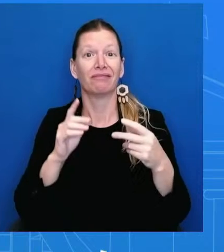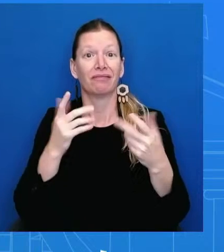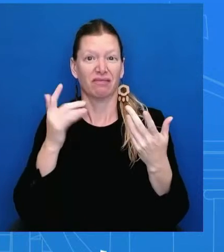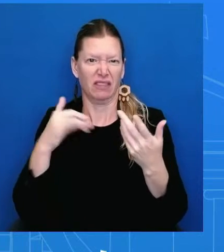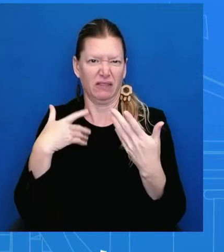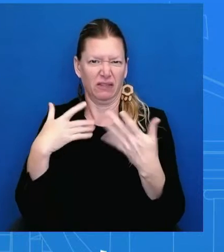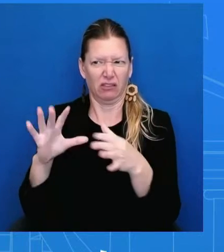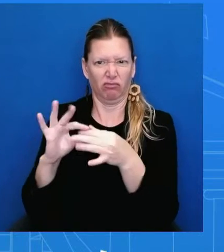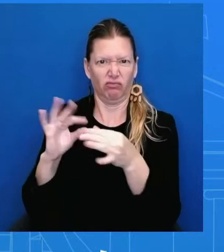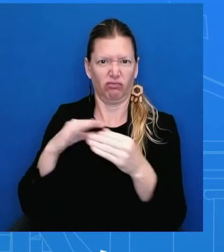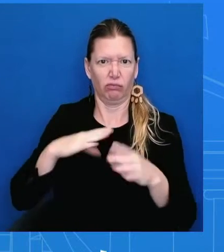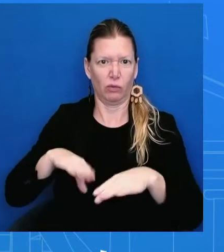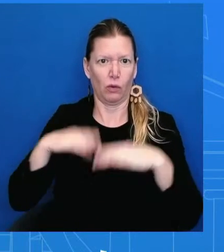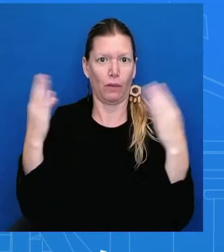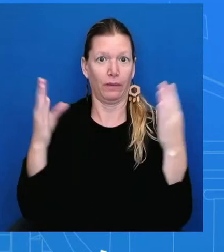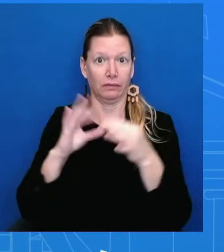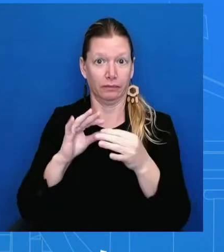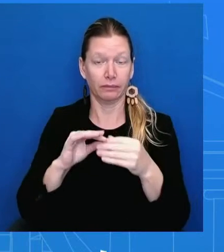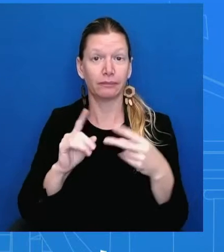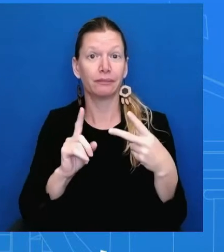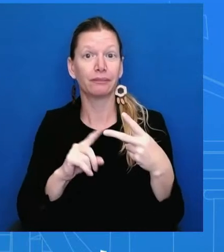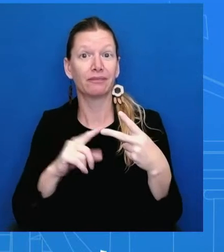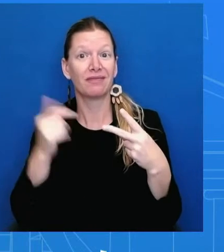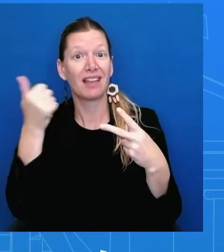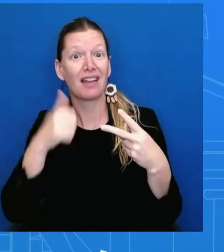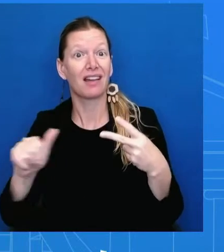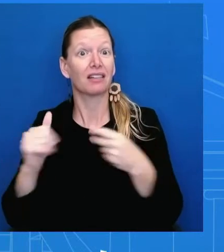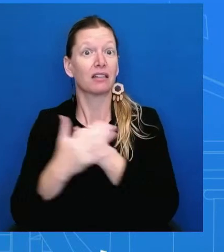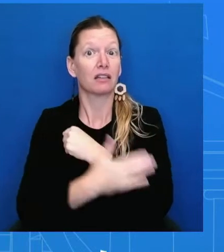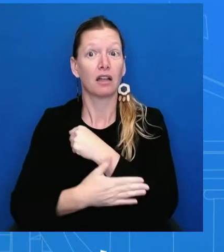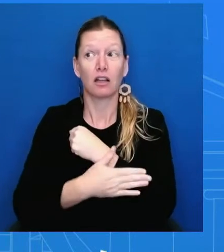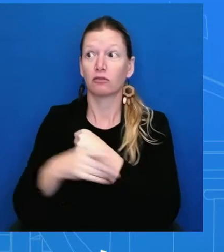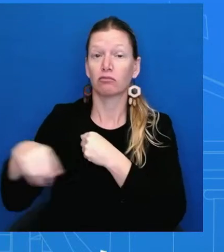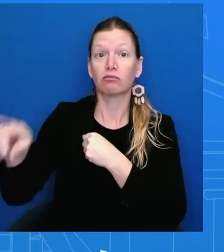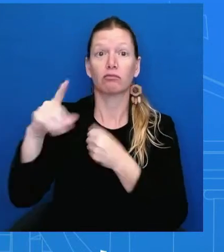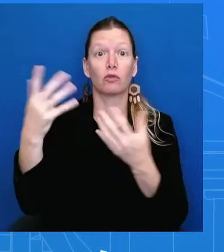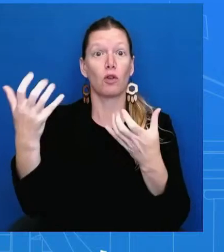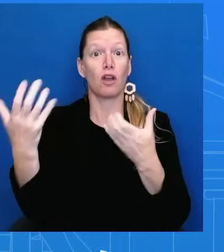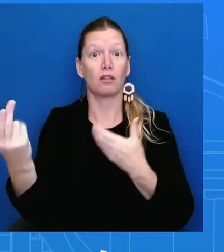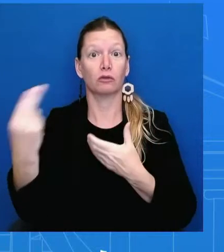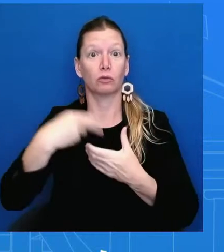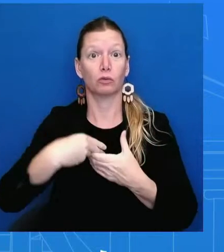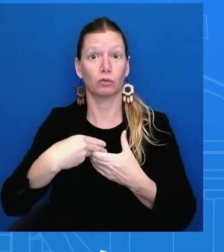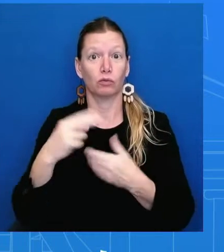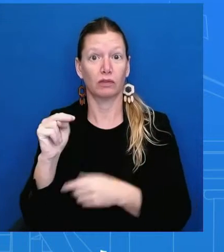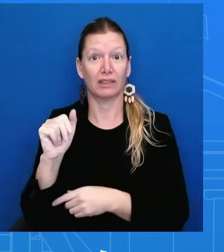the democracies have to meet certain -- certain guidelines, particularly when it comes to governance.